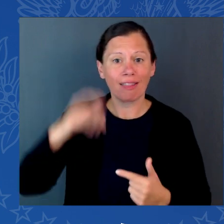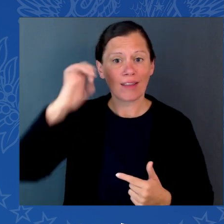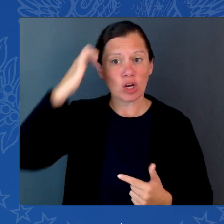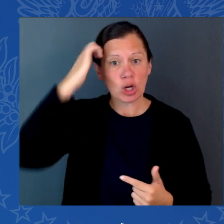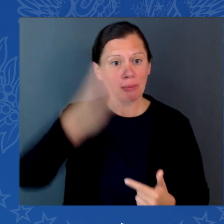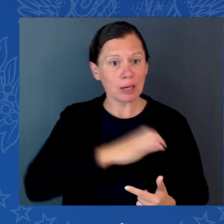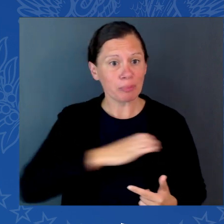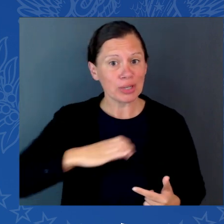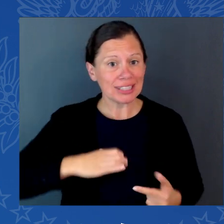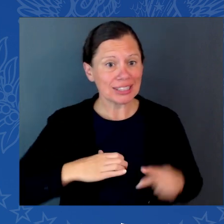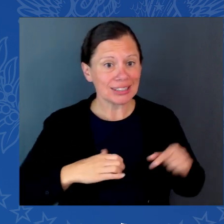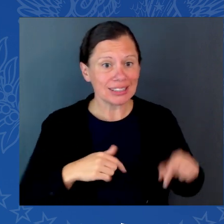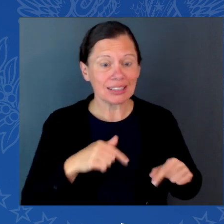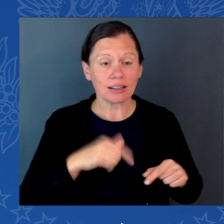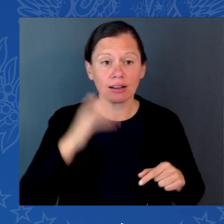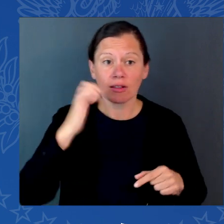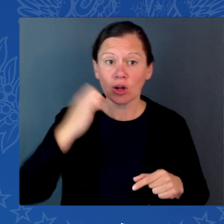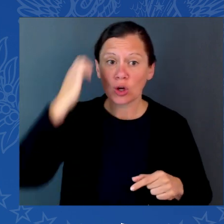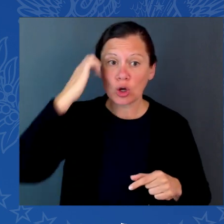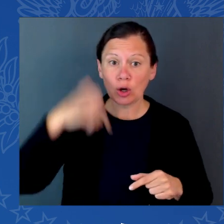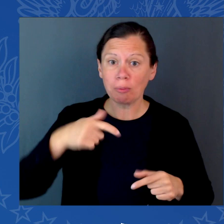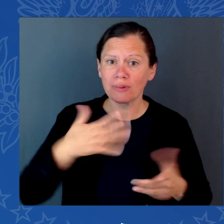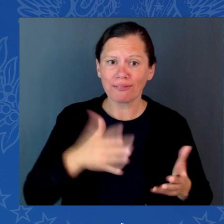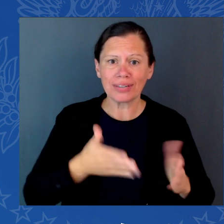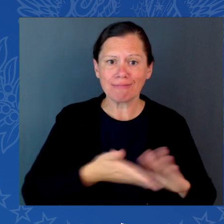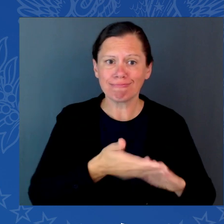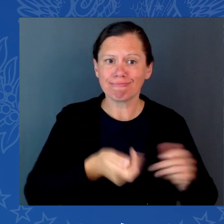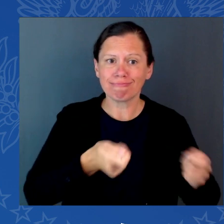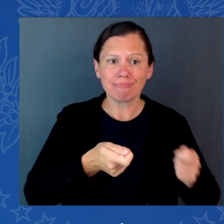We commit to invest alongside with you on this road.